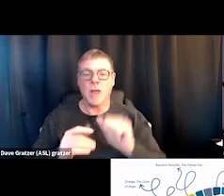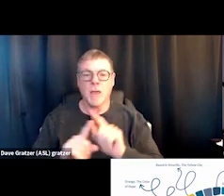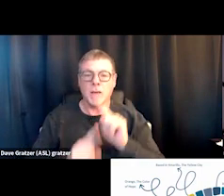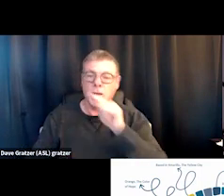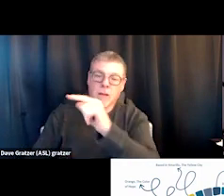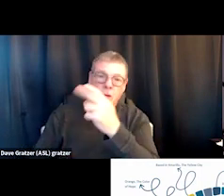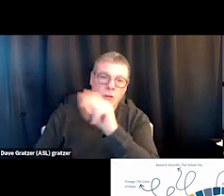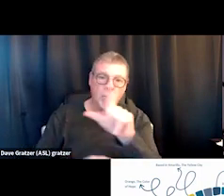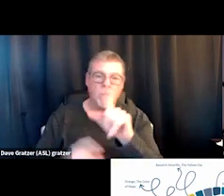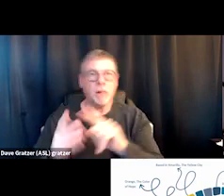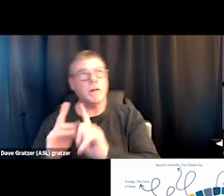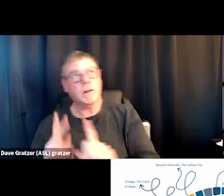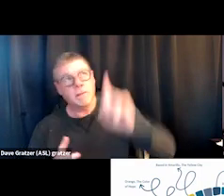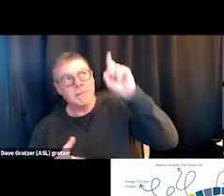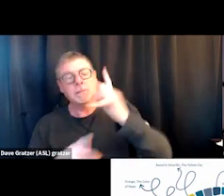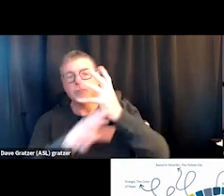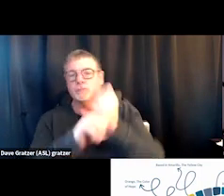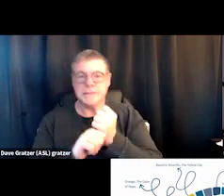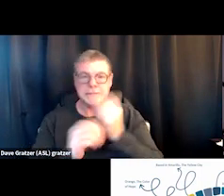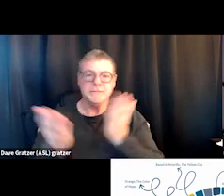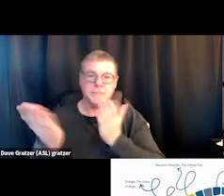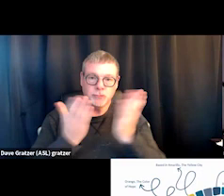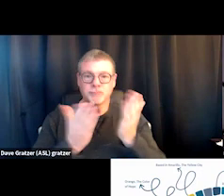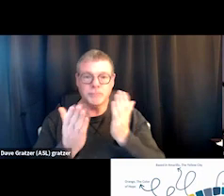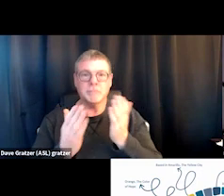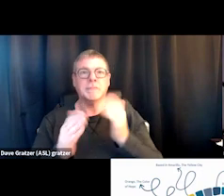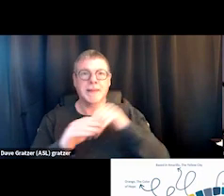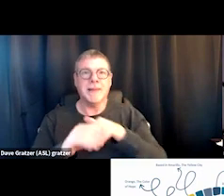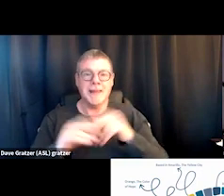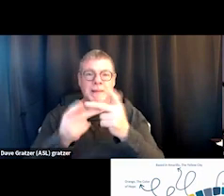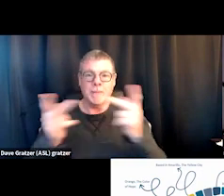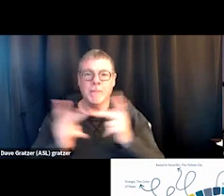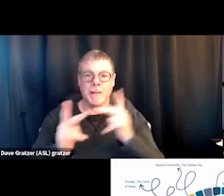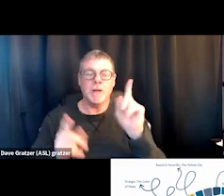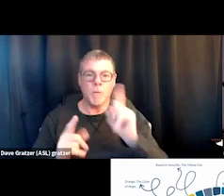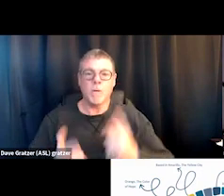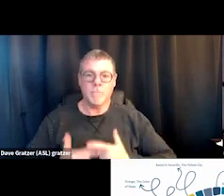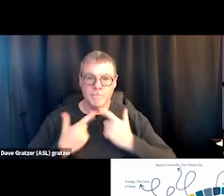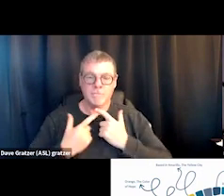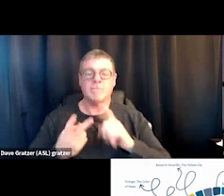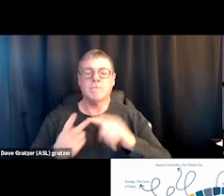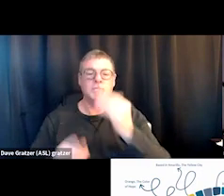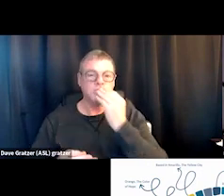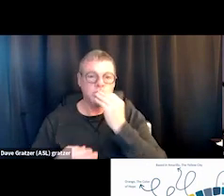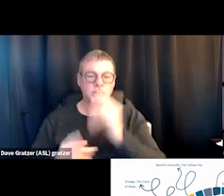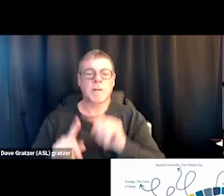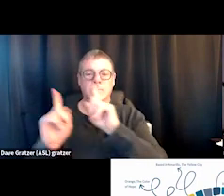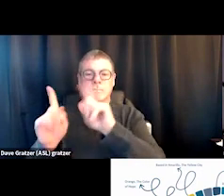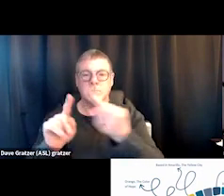or upstairs to receive whatever the service is in the facility where they also live and they eat and they're going to other programming.